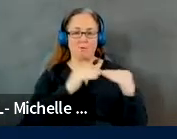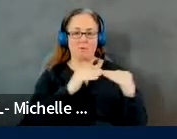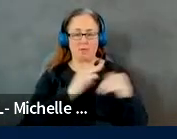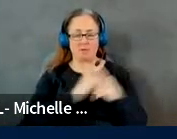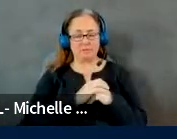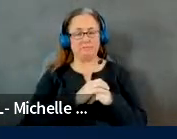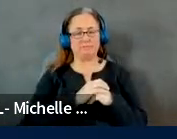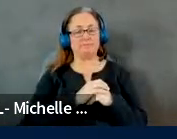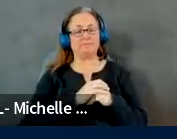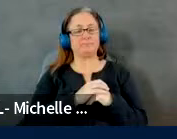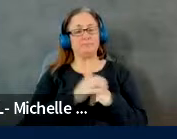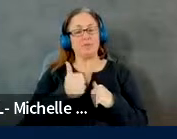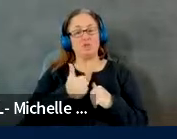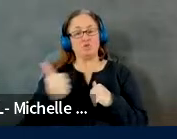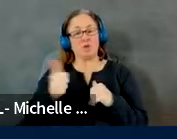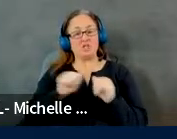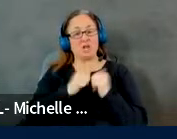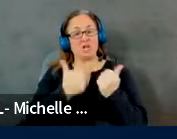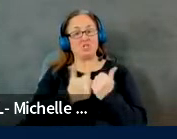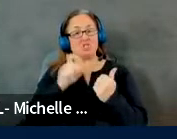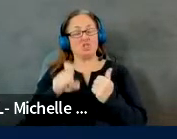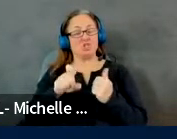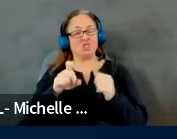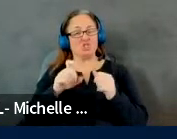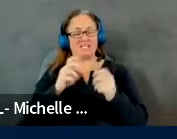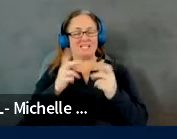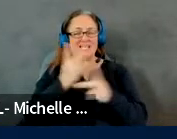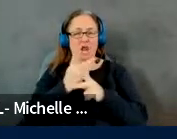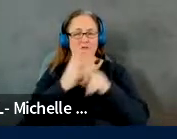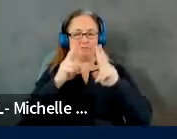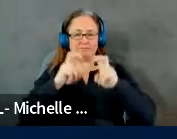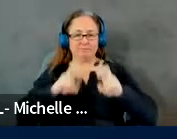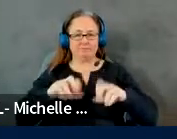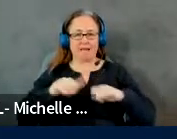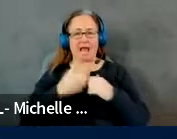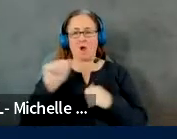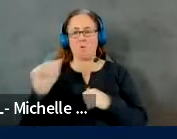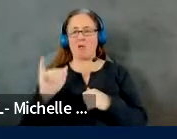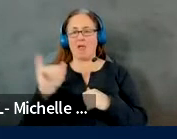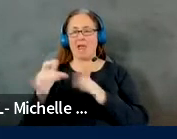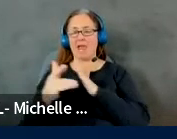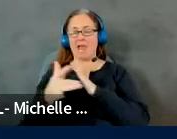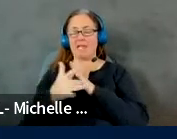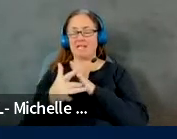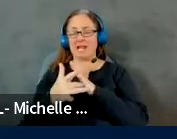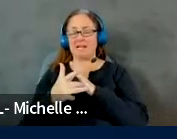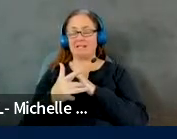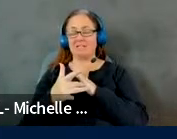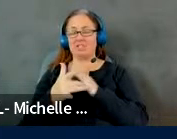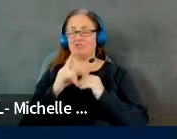Transit agencies should carefully assess how AI technologies they should really be assessing